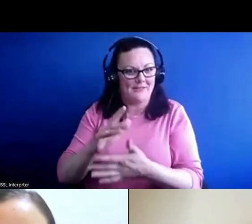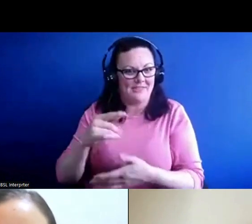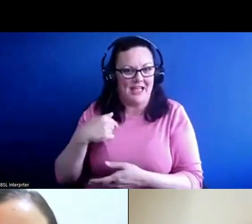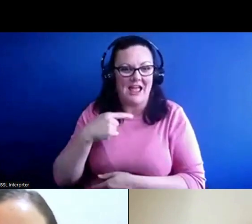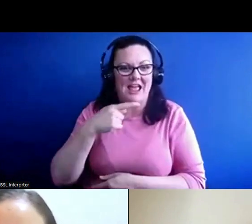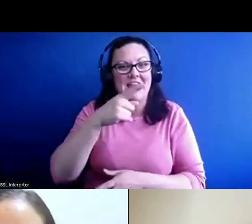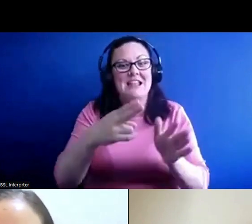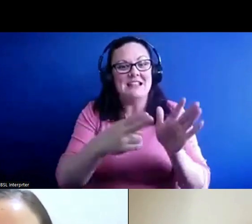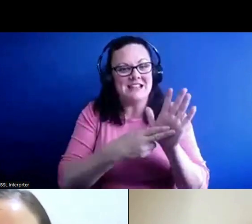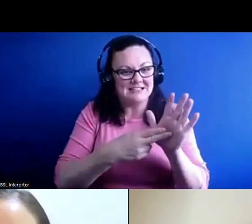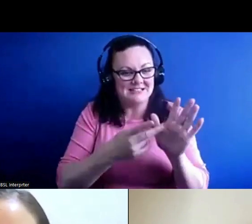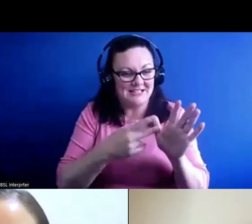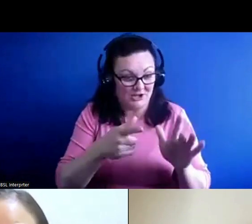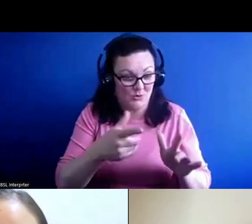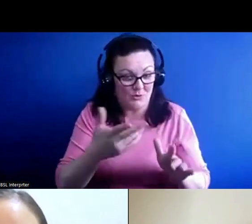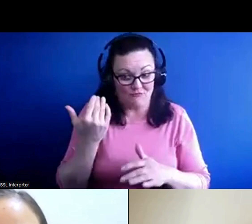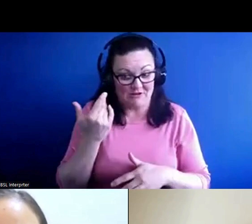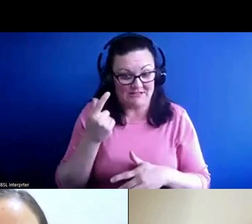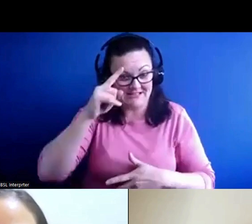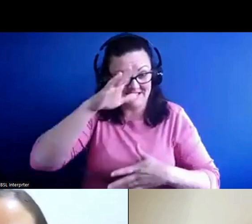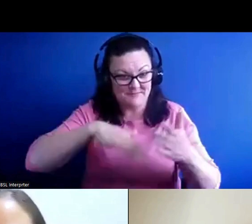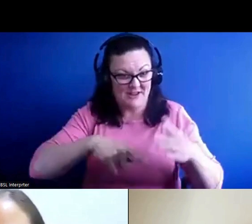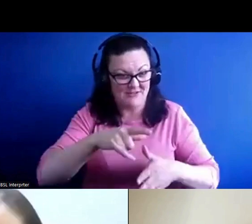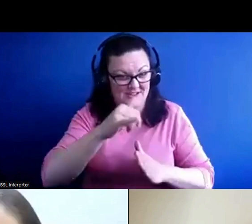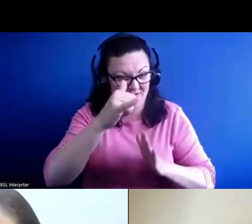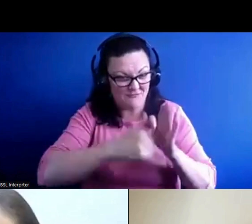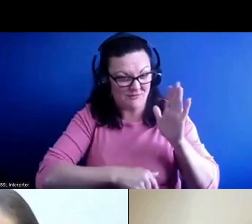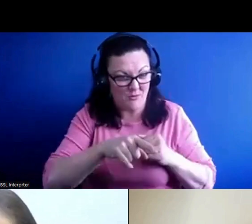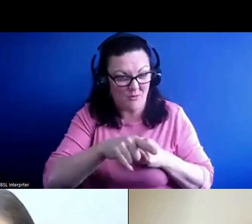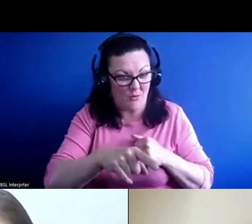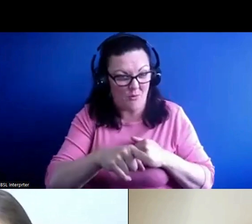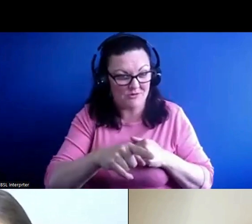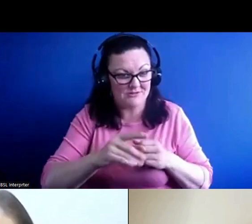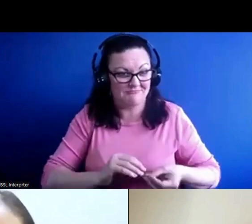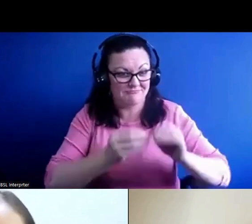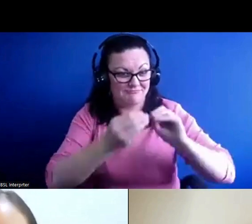making, right? >>: Yeah, it is really